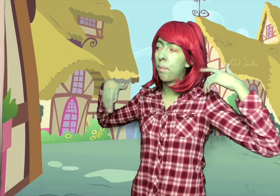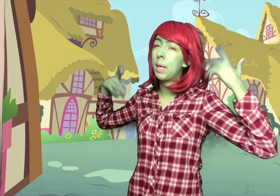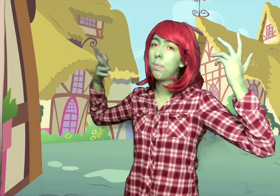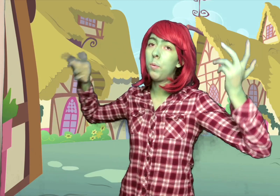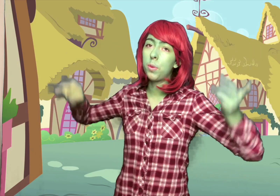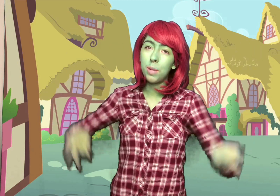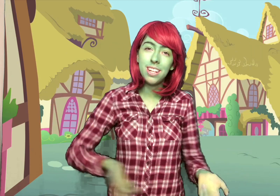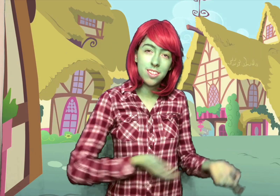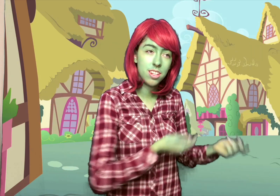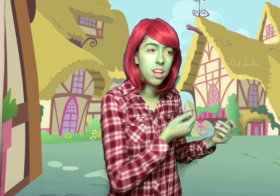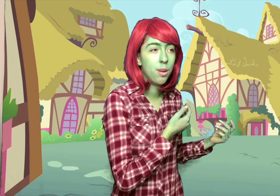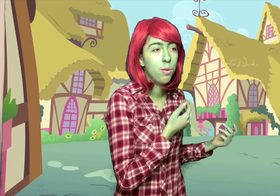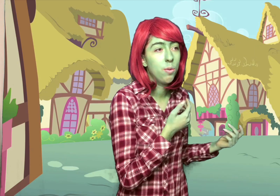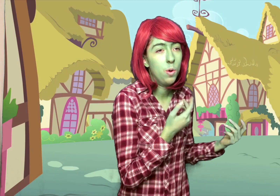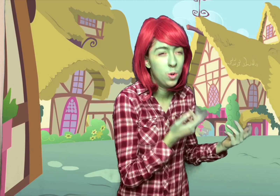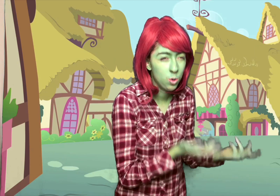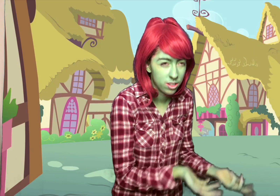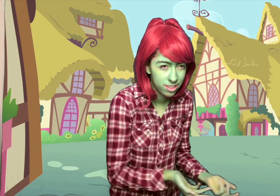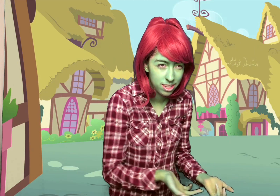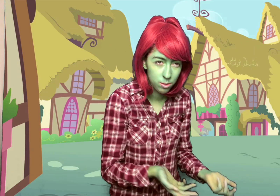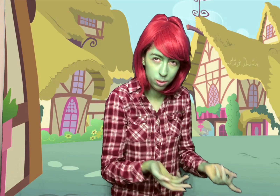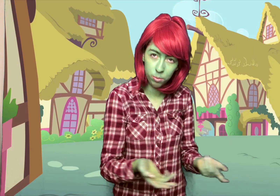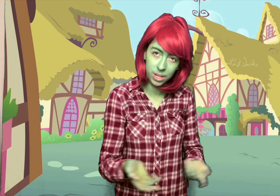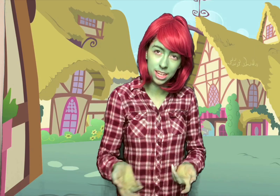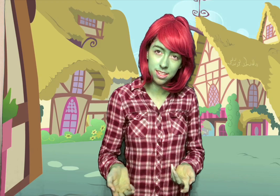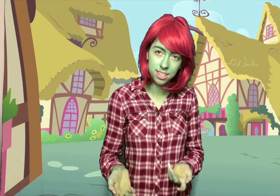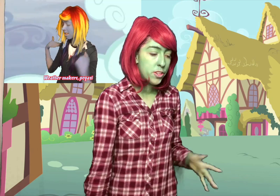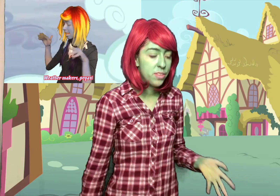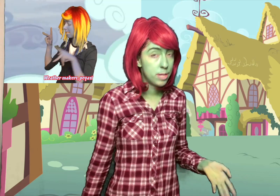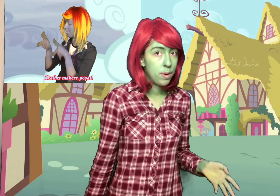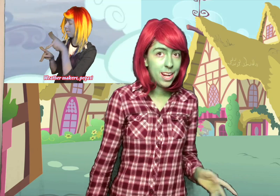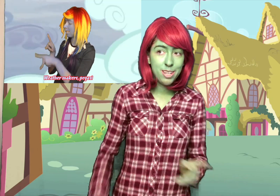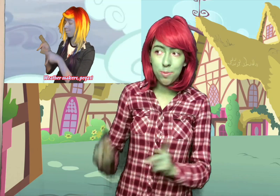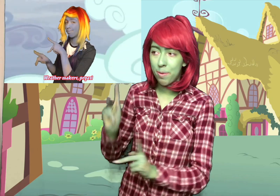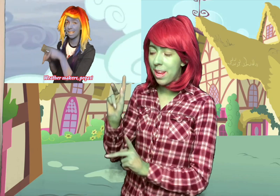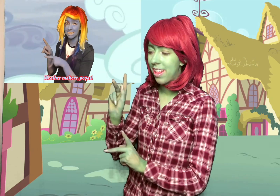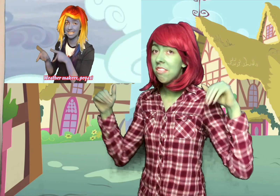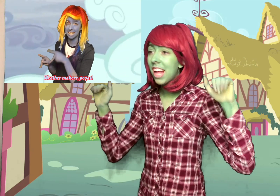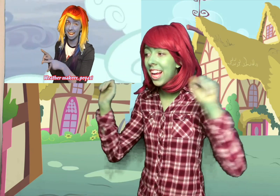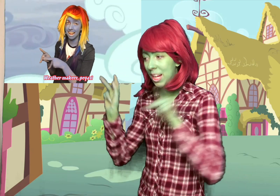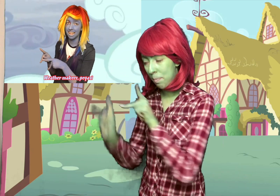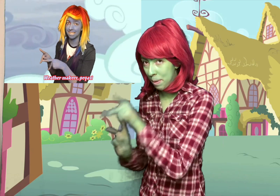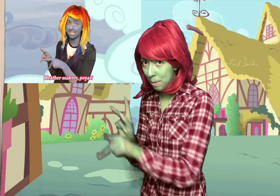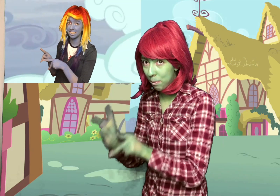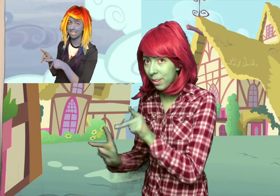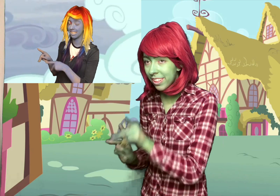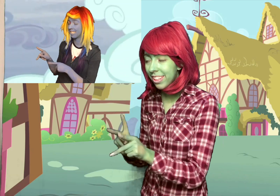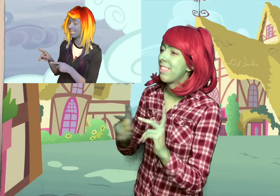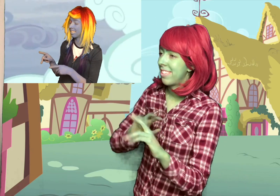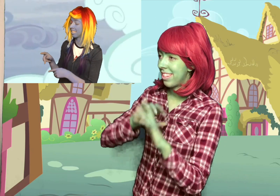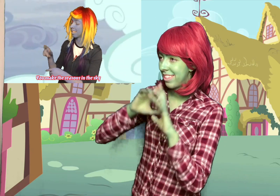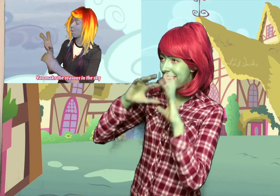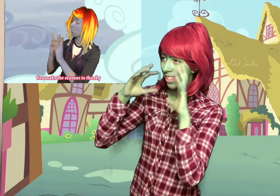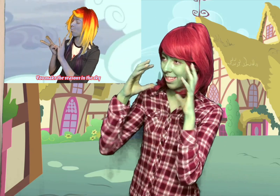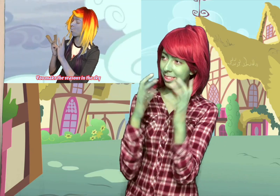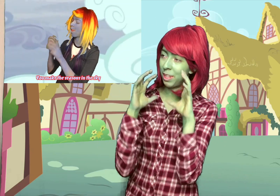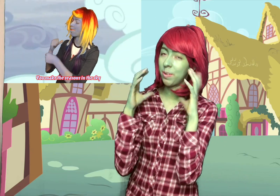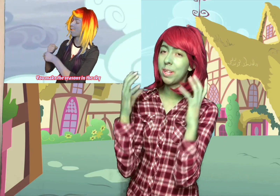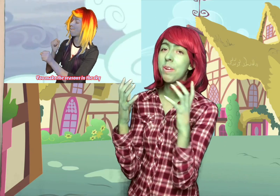people with wings they're not horses with wings so for this part i just went with flying people since that's going with